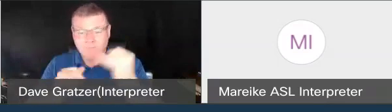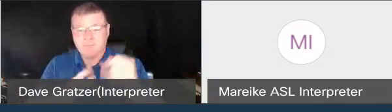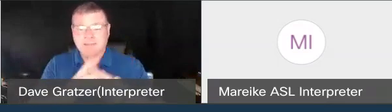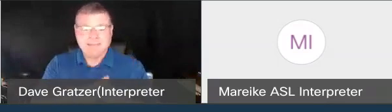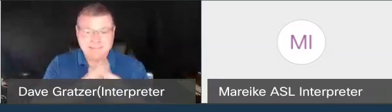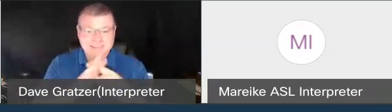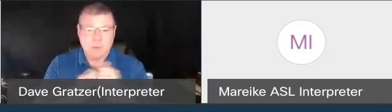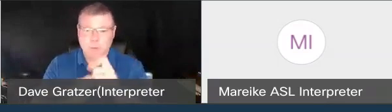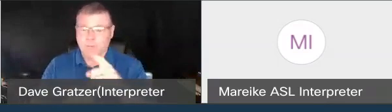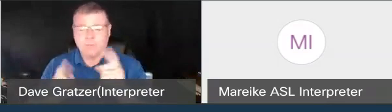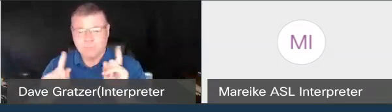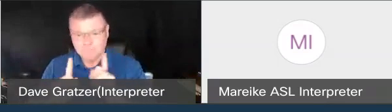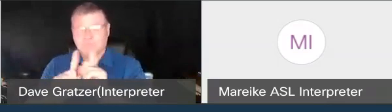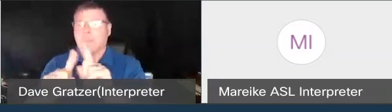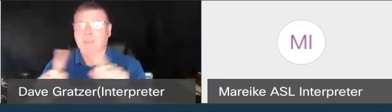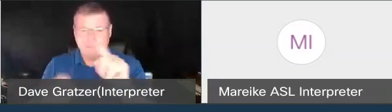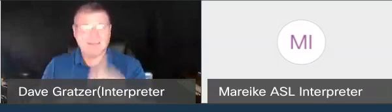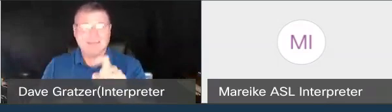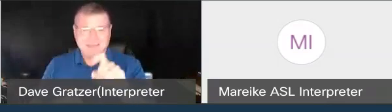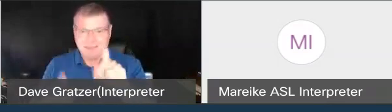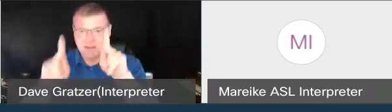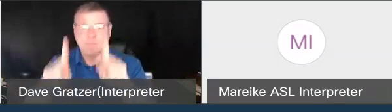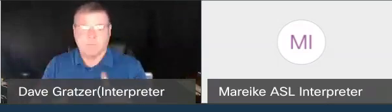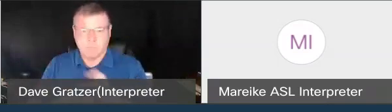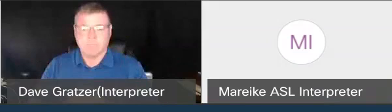But that's just-- you gotta have that person. And--and--and there are plenty.